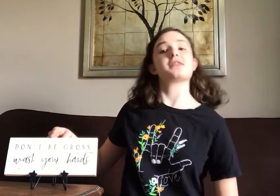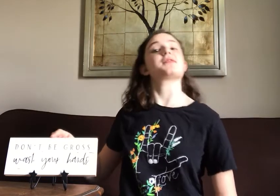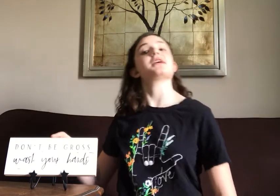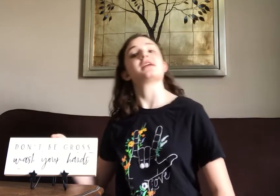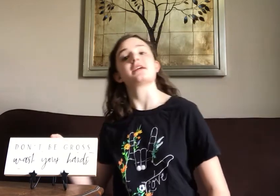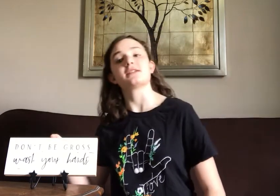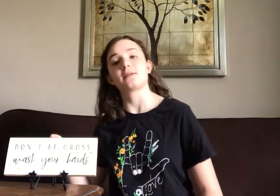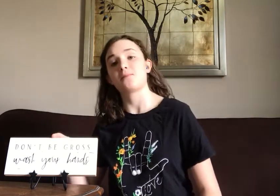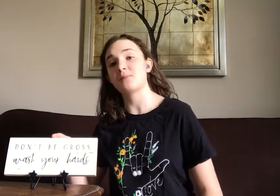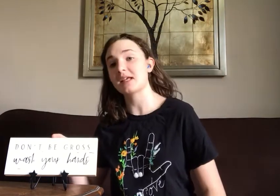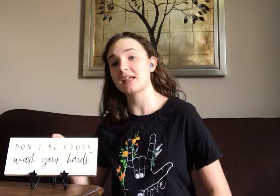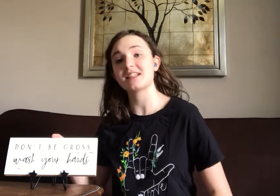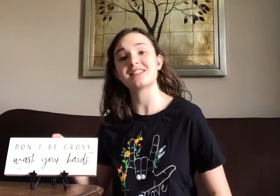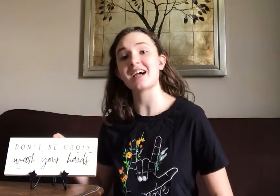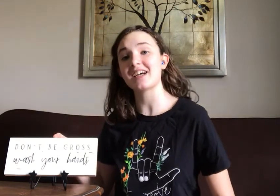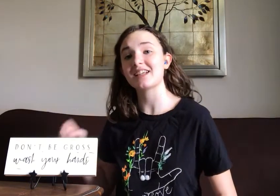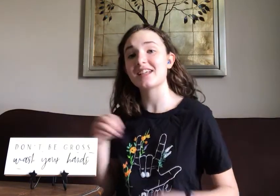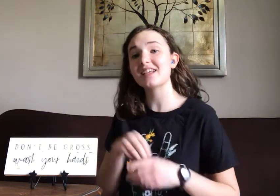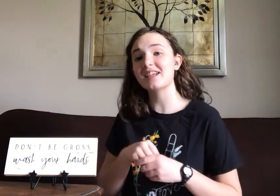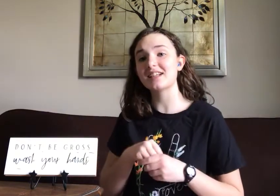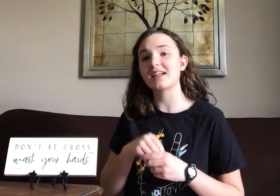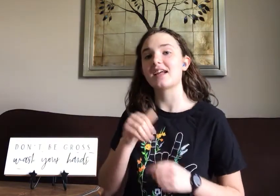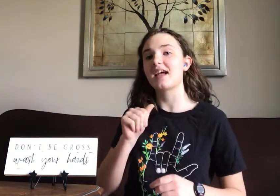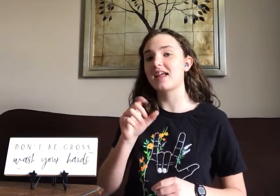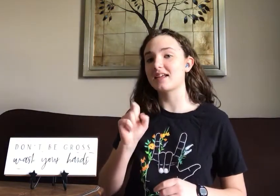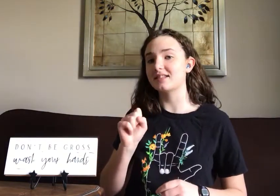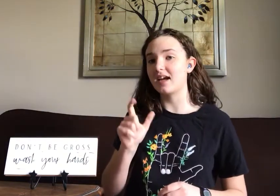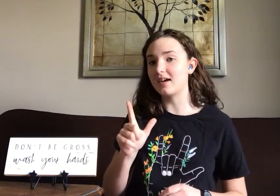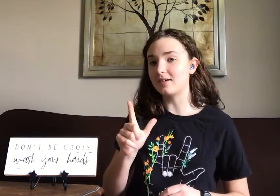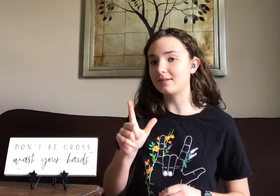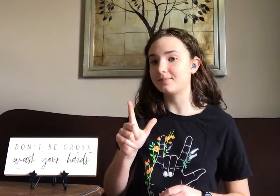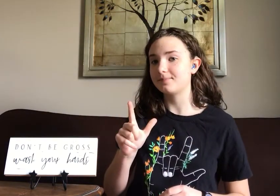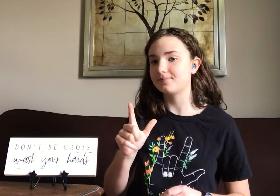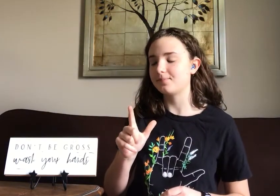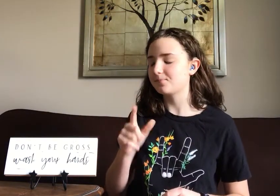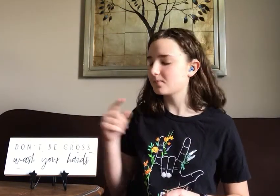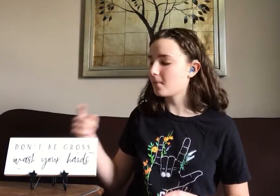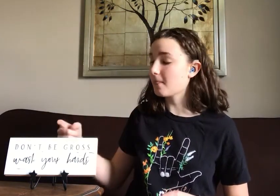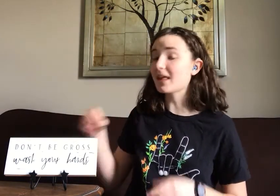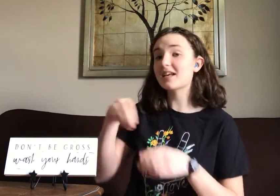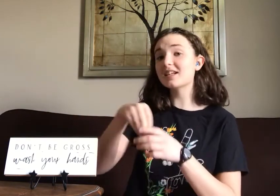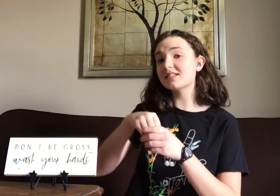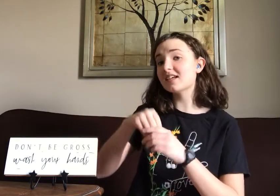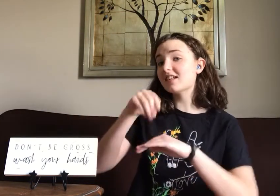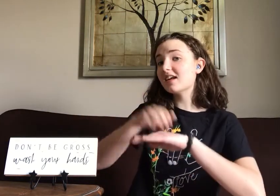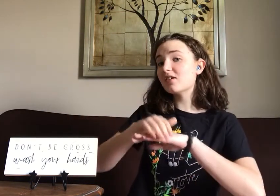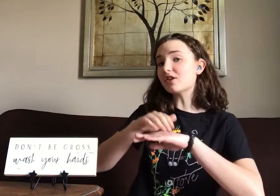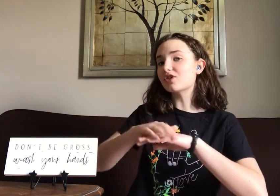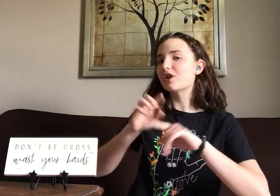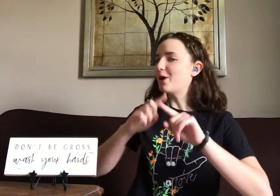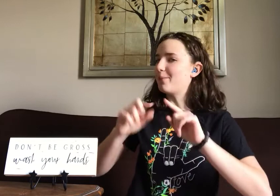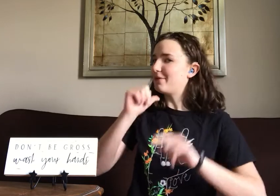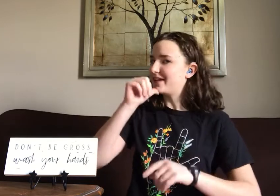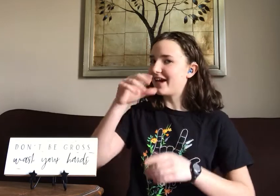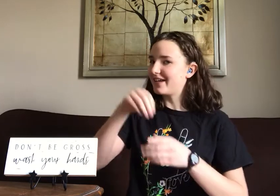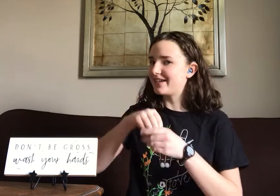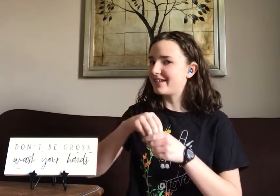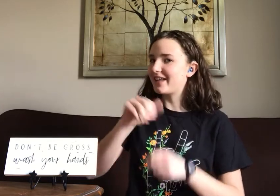But the thing is Be is not in ASL. It is in English but not in ASL.